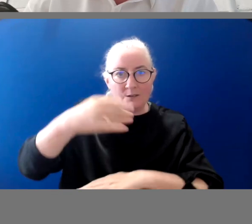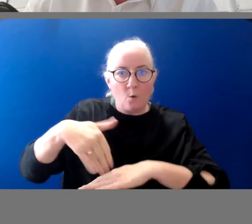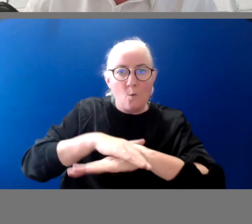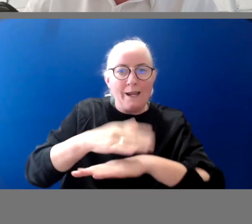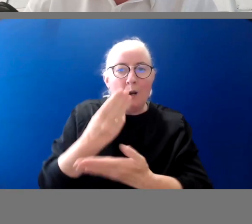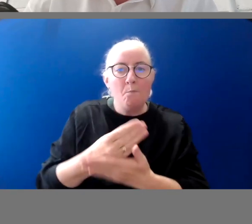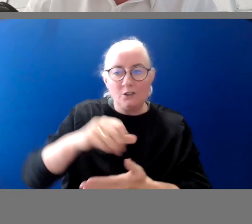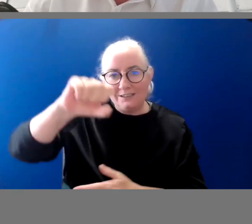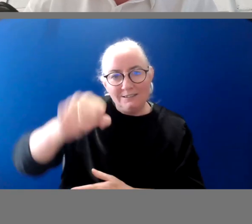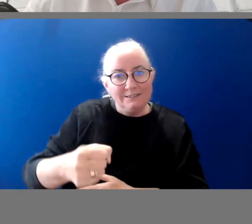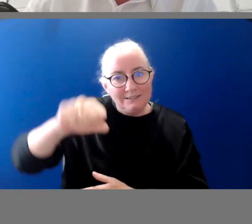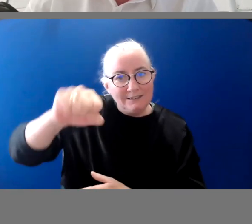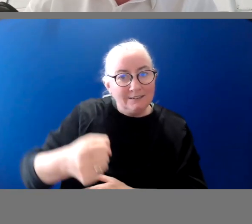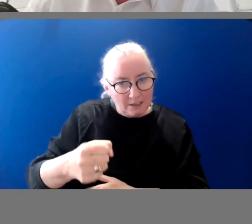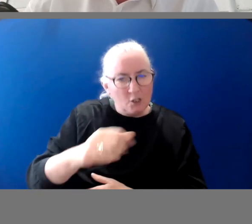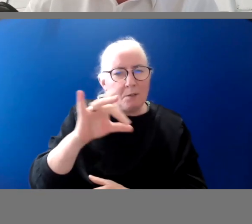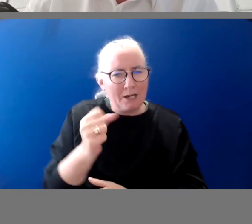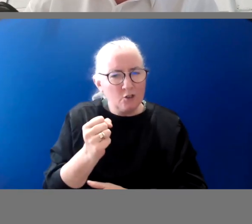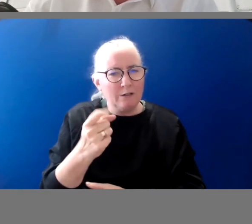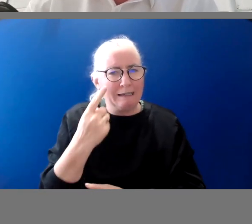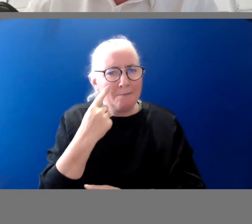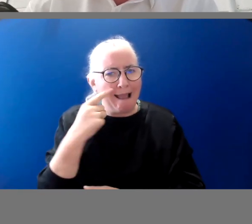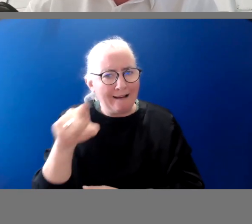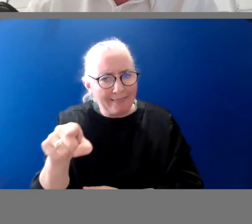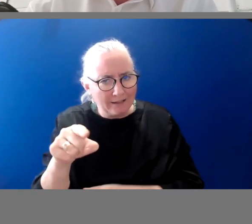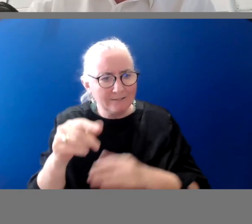the finished floor level so just keep an eye on that one and then things like design a door